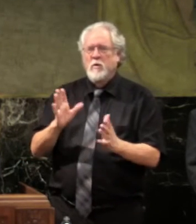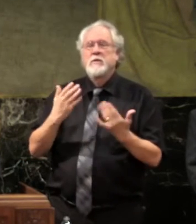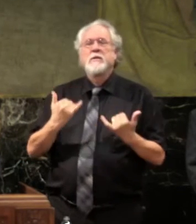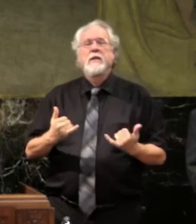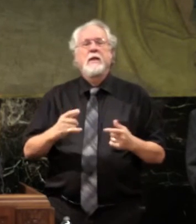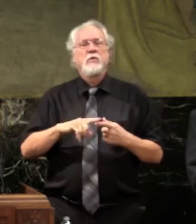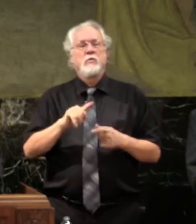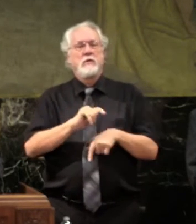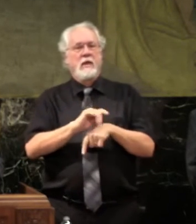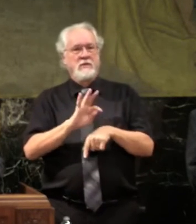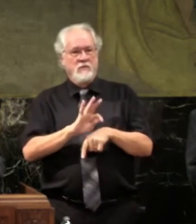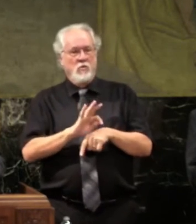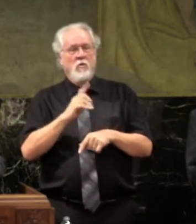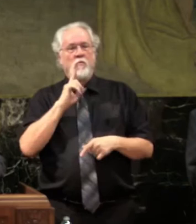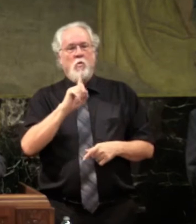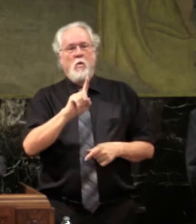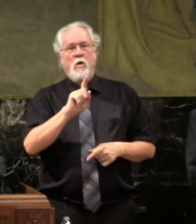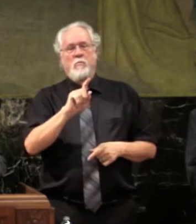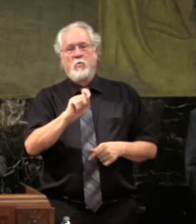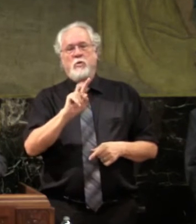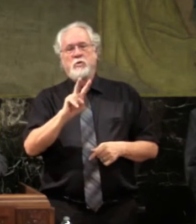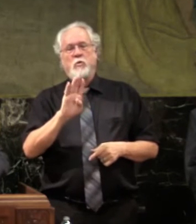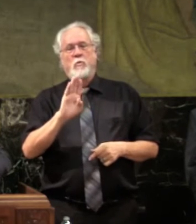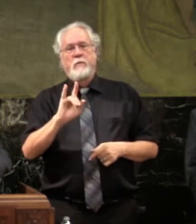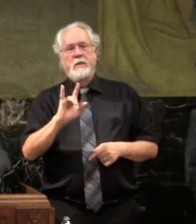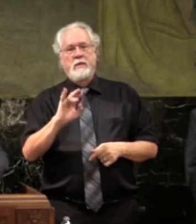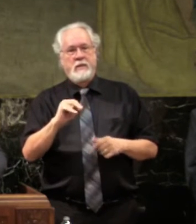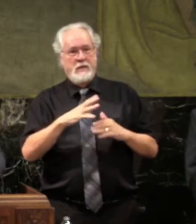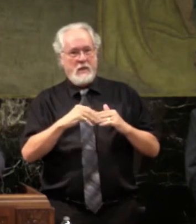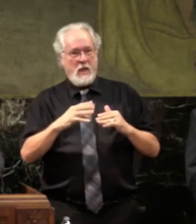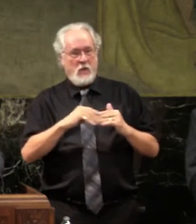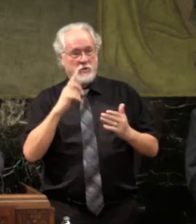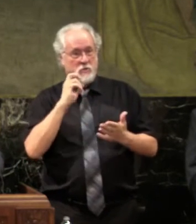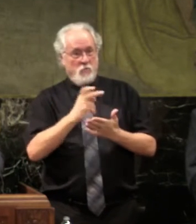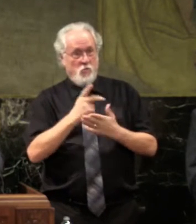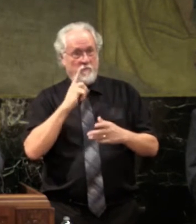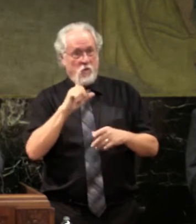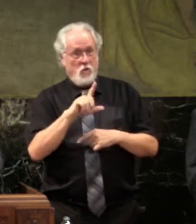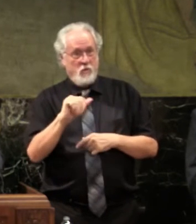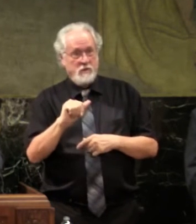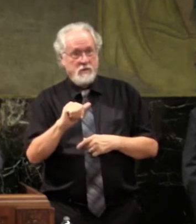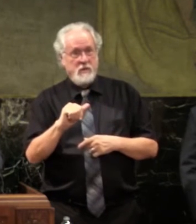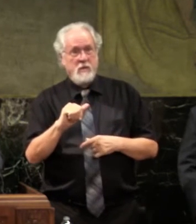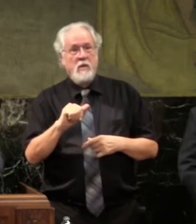force for the additional 1.2 billion dollars approved for Louisiana extends beyond the elderly and disabled